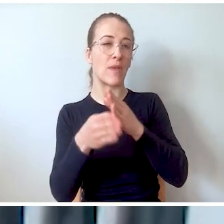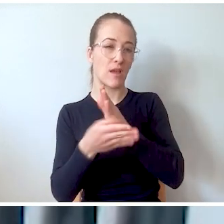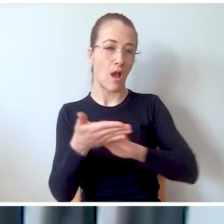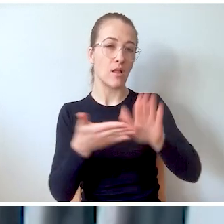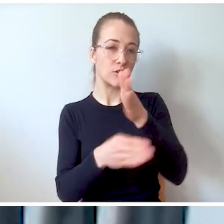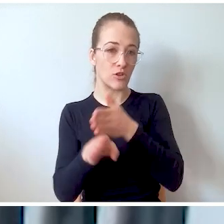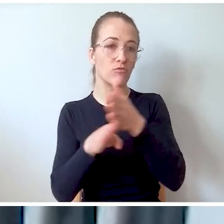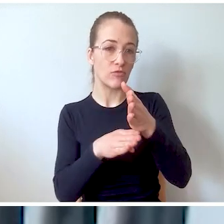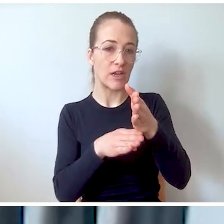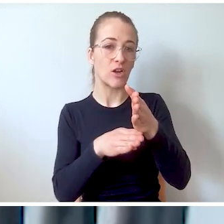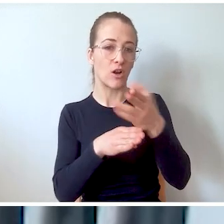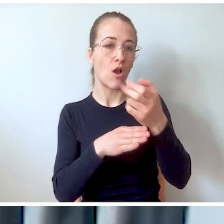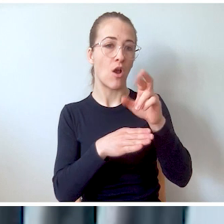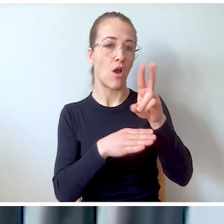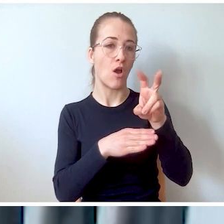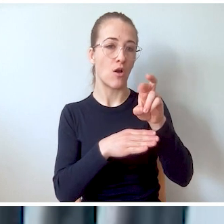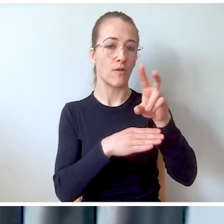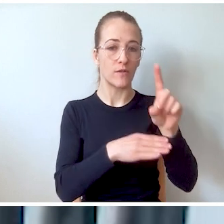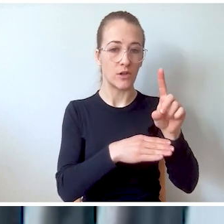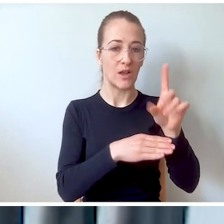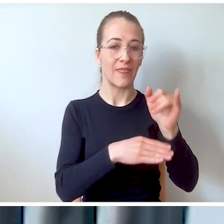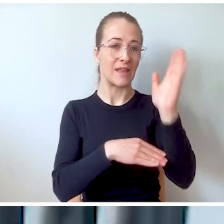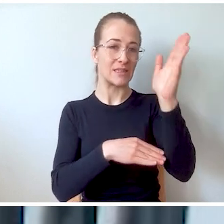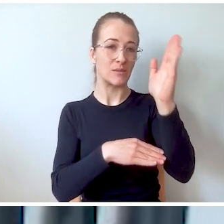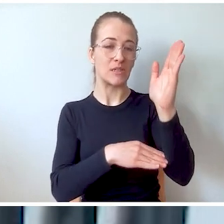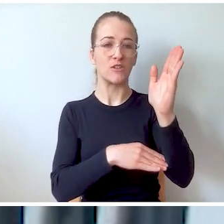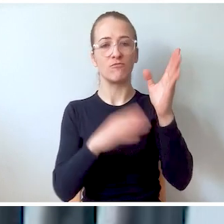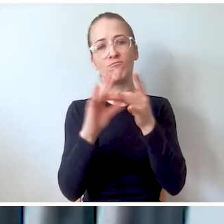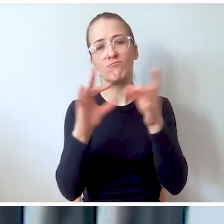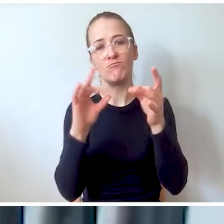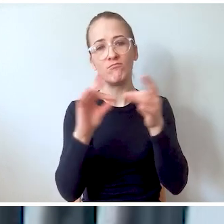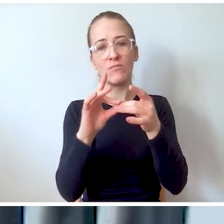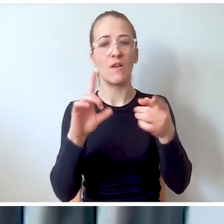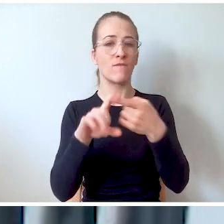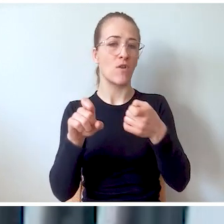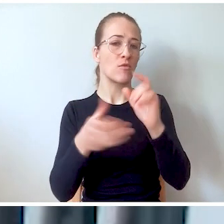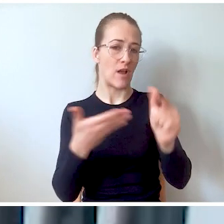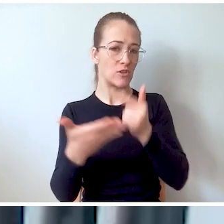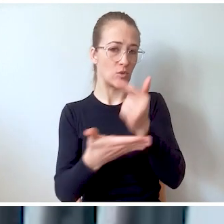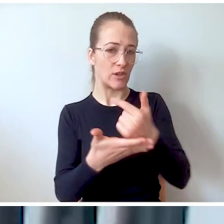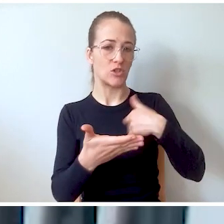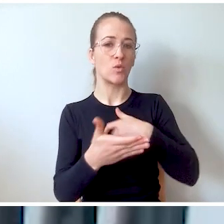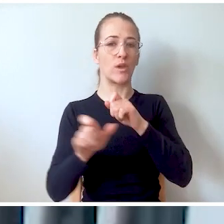kind of that the message of the speech that I gave at my graduation, that we all have a role to play in each other's lives,